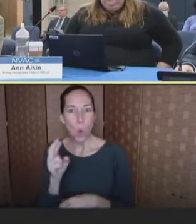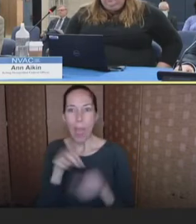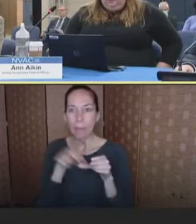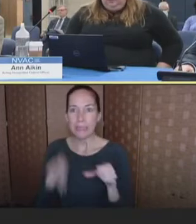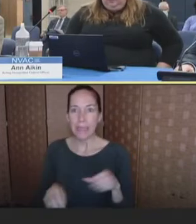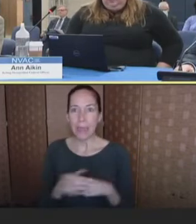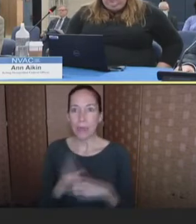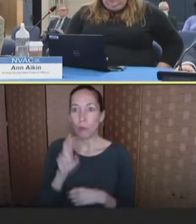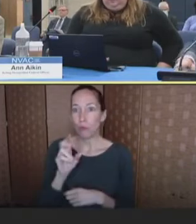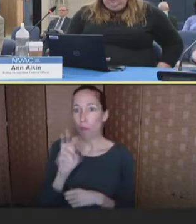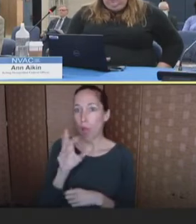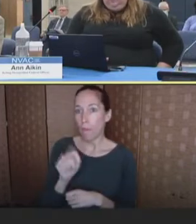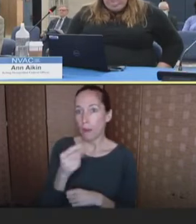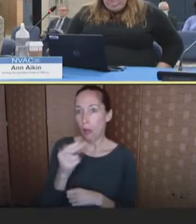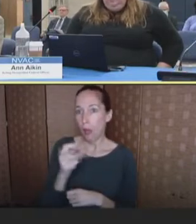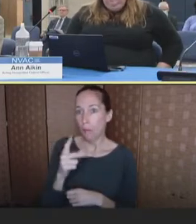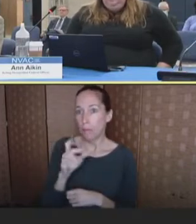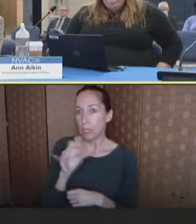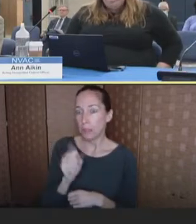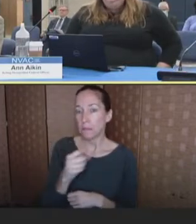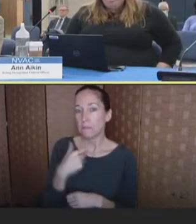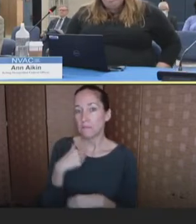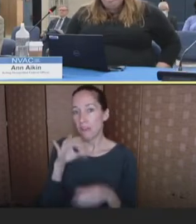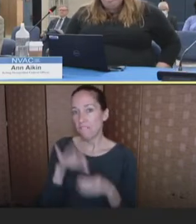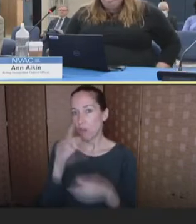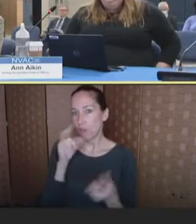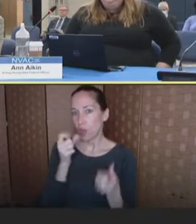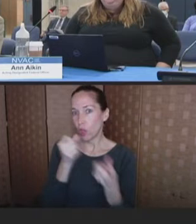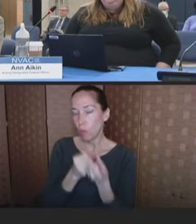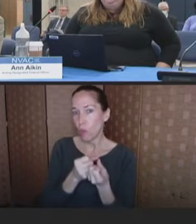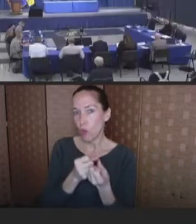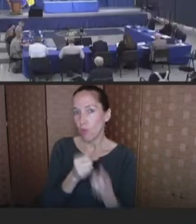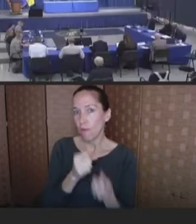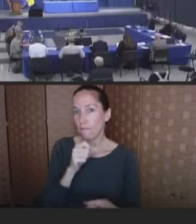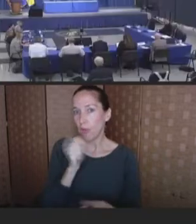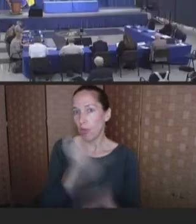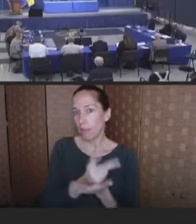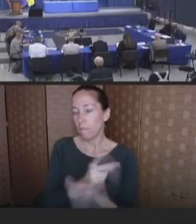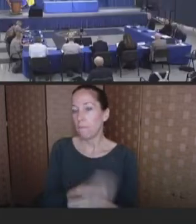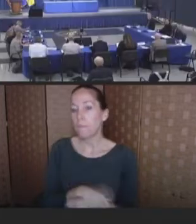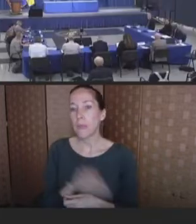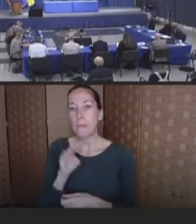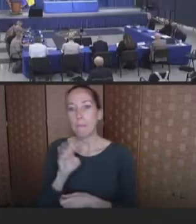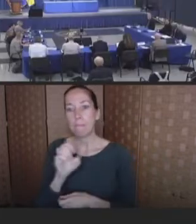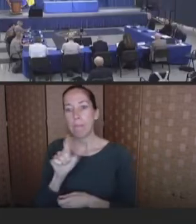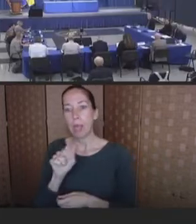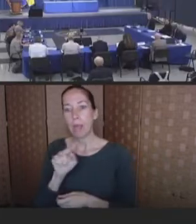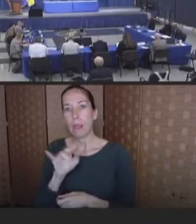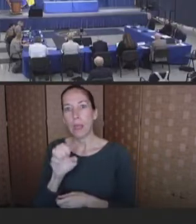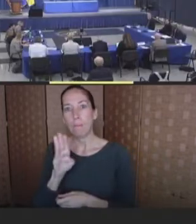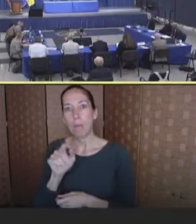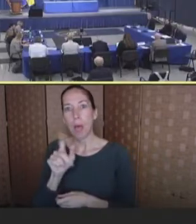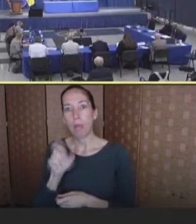Ann Aikin: Thank you. Melody Butler. Melody Butler: I vote to approve. Ann Aikin: Thank you. Tim Cooke.